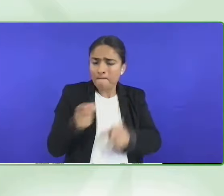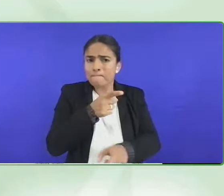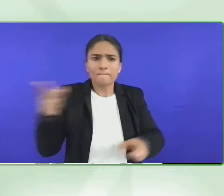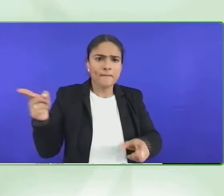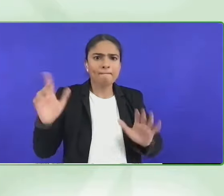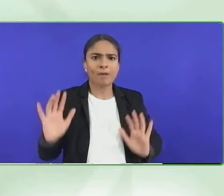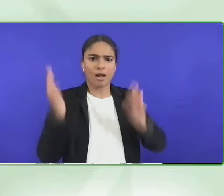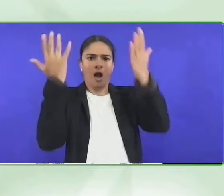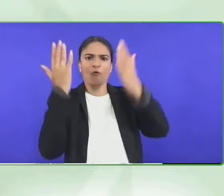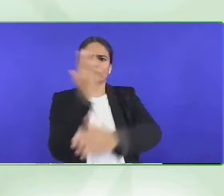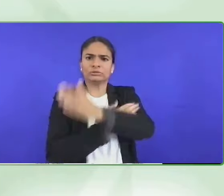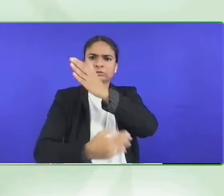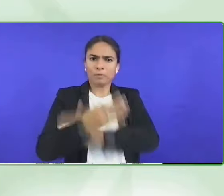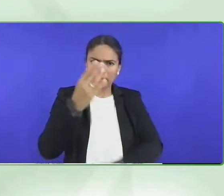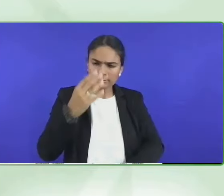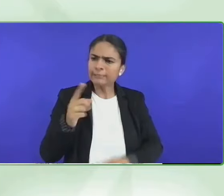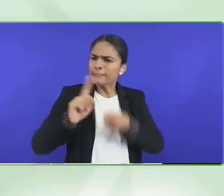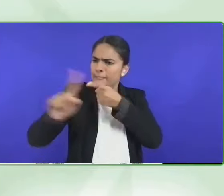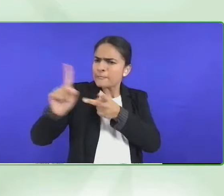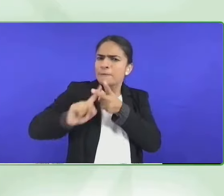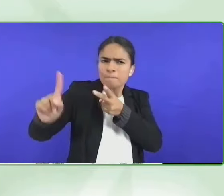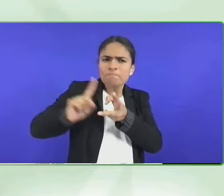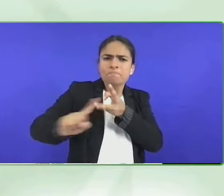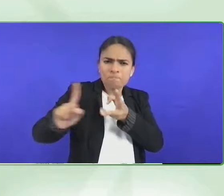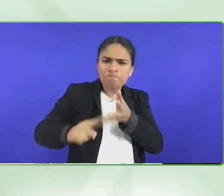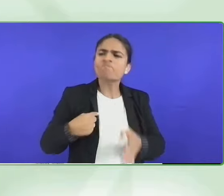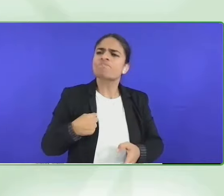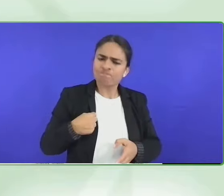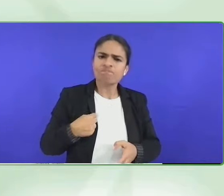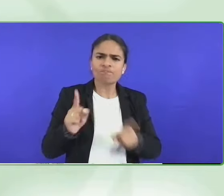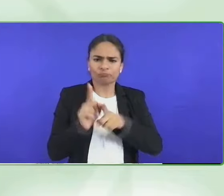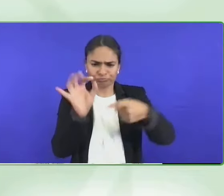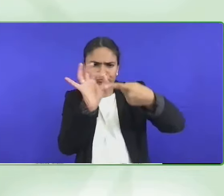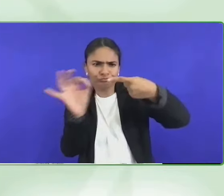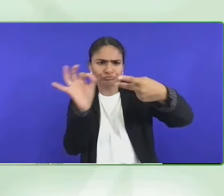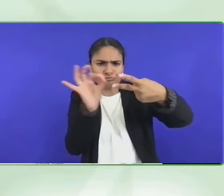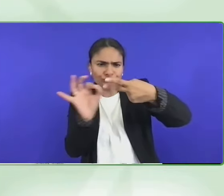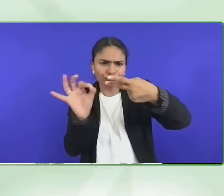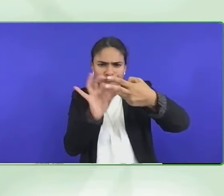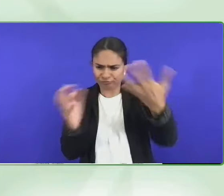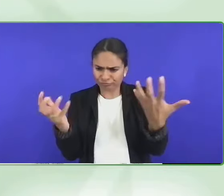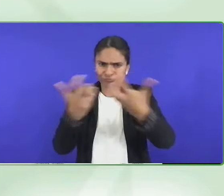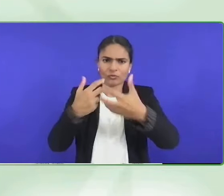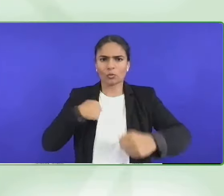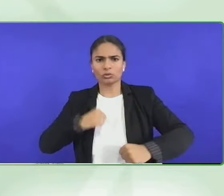pace and scheduling of how we work and address work.